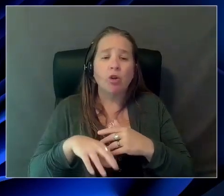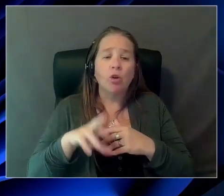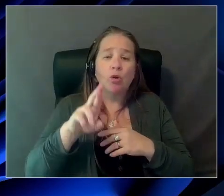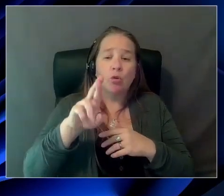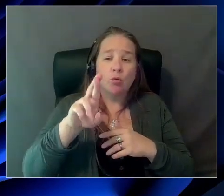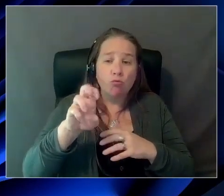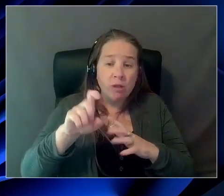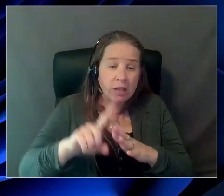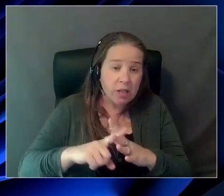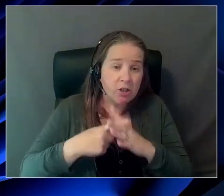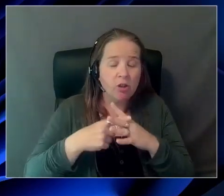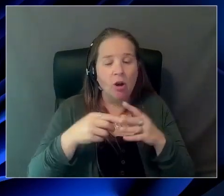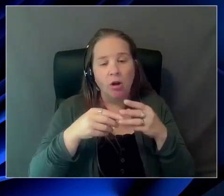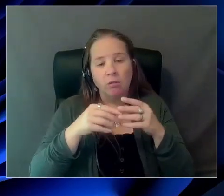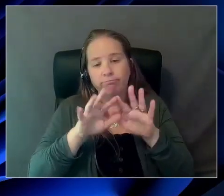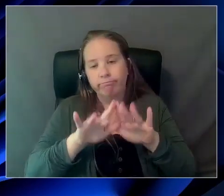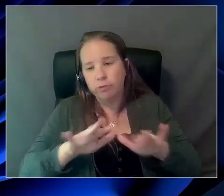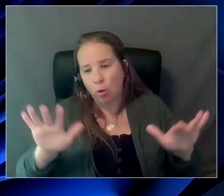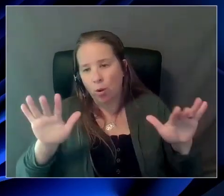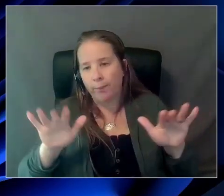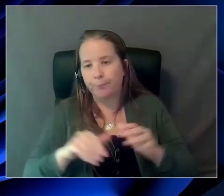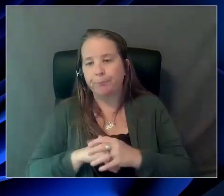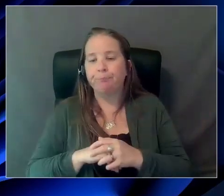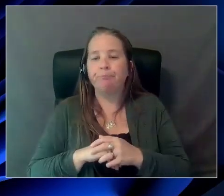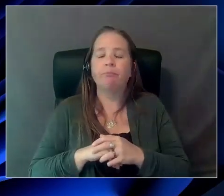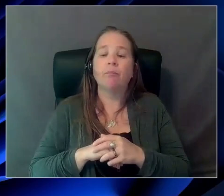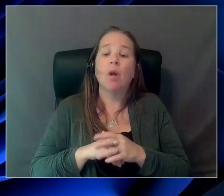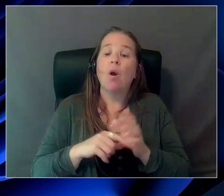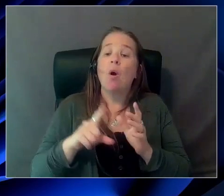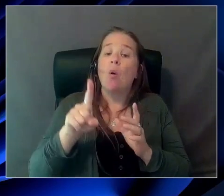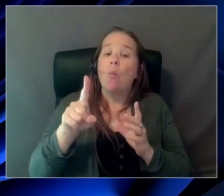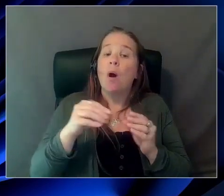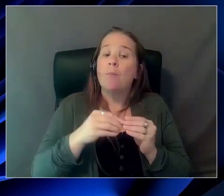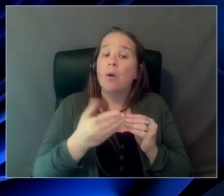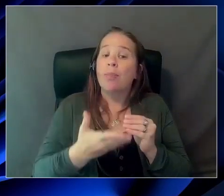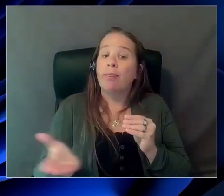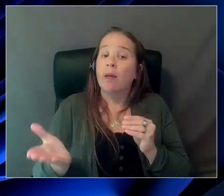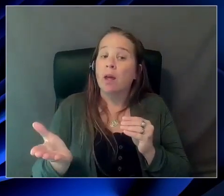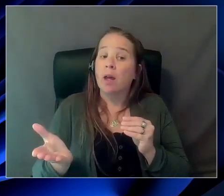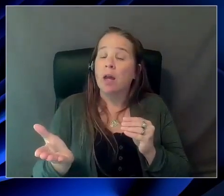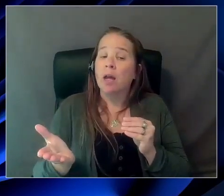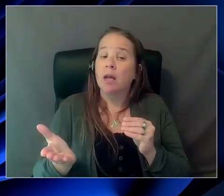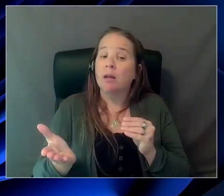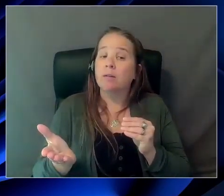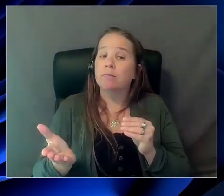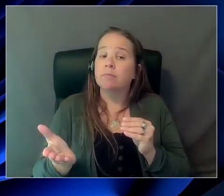Restart, and so on. There's just one more thing I want to show you before we get to actually